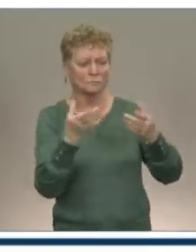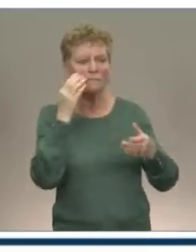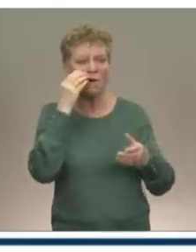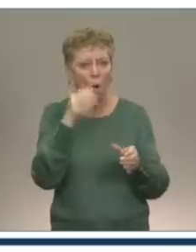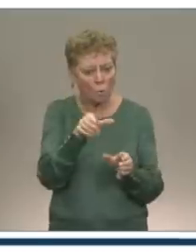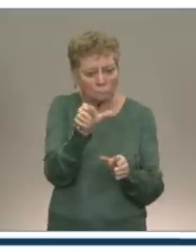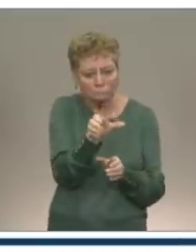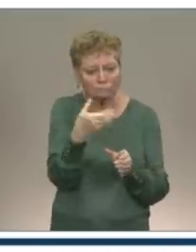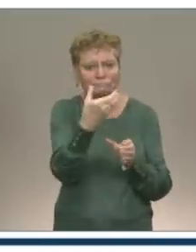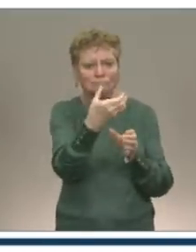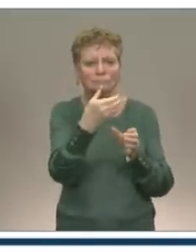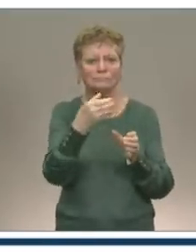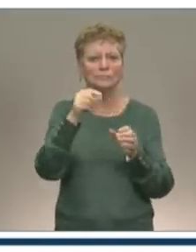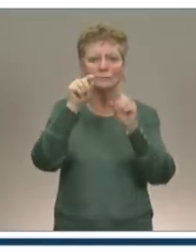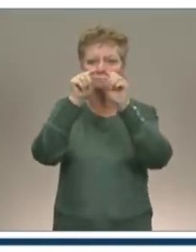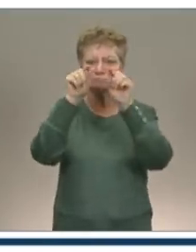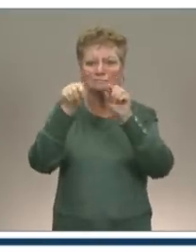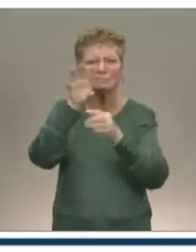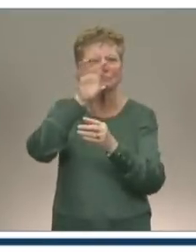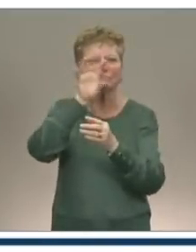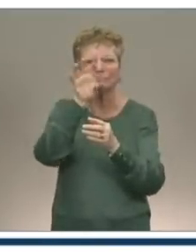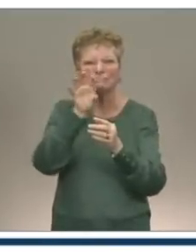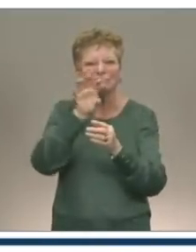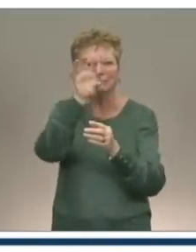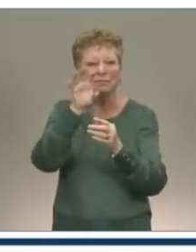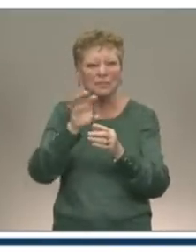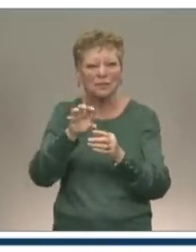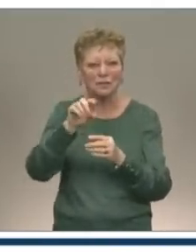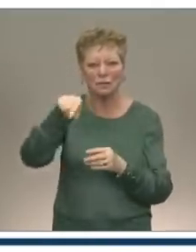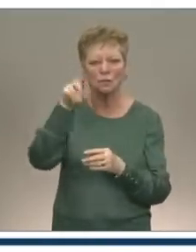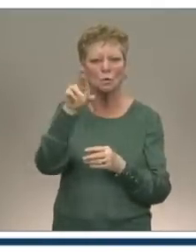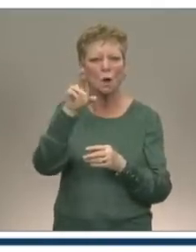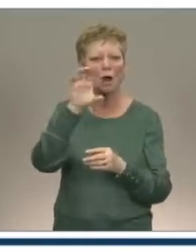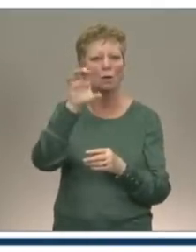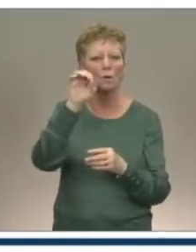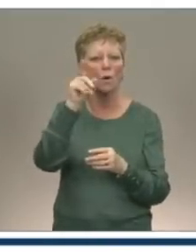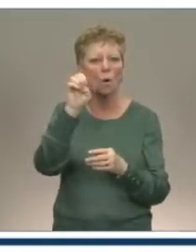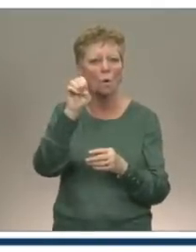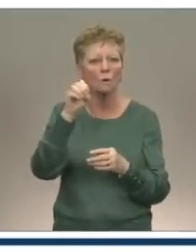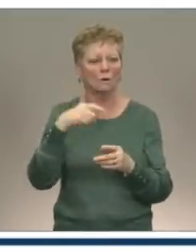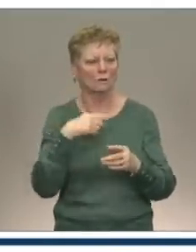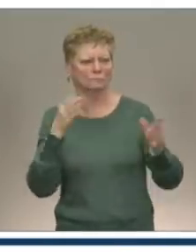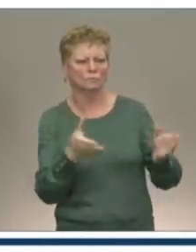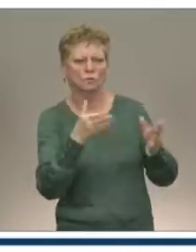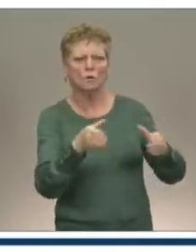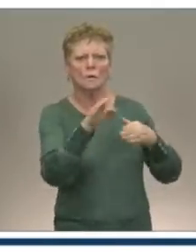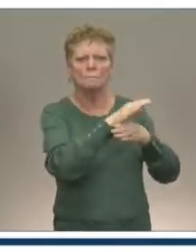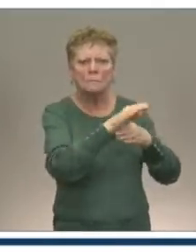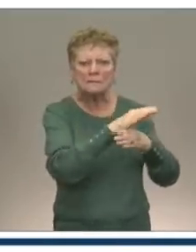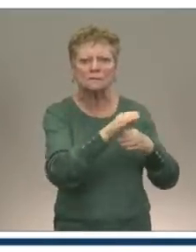app store or google play and we strongly want to encourage businesses and even families to get that